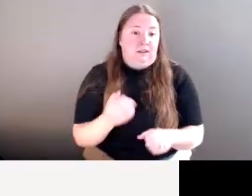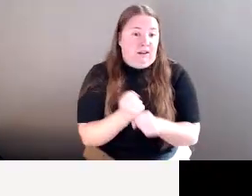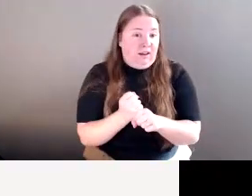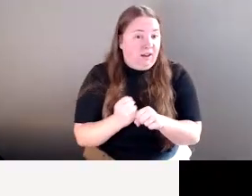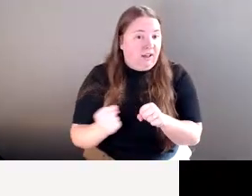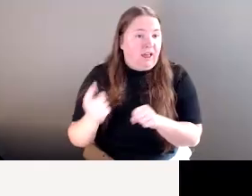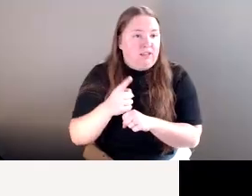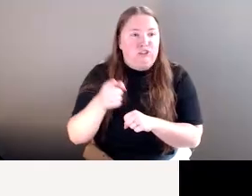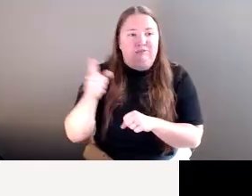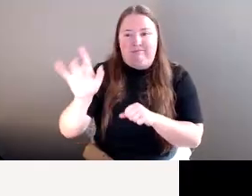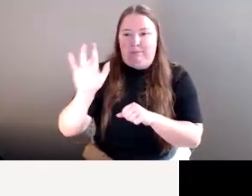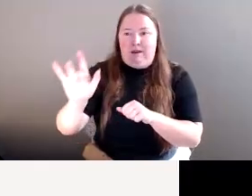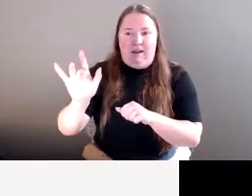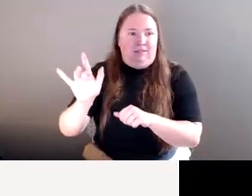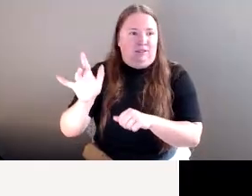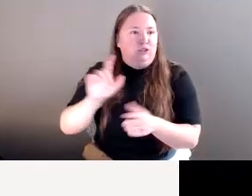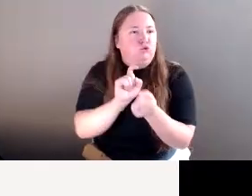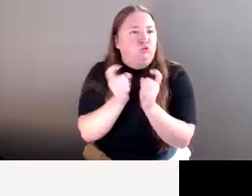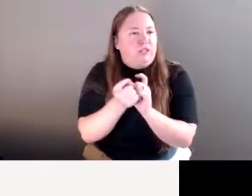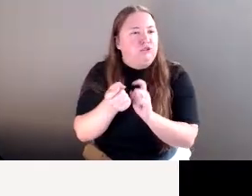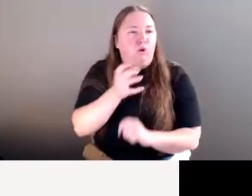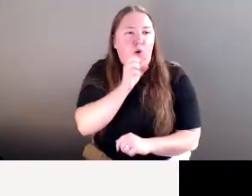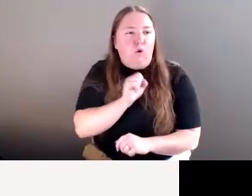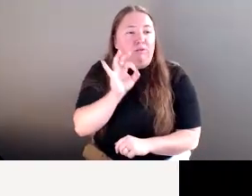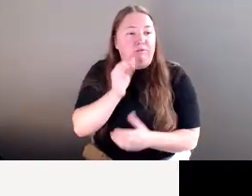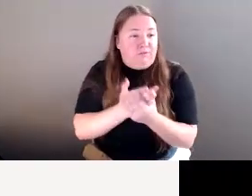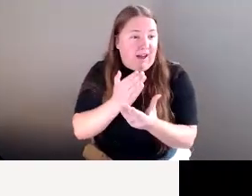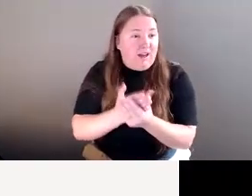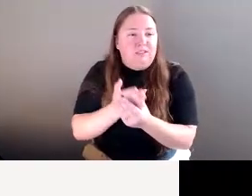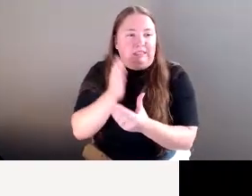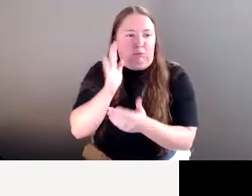then it'll remain the new file update.